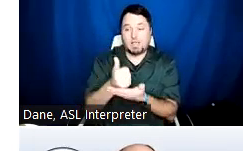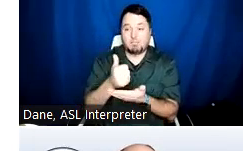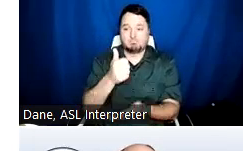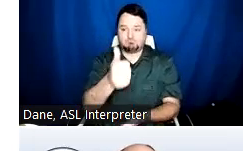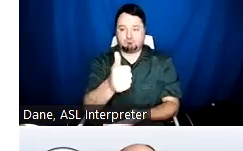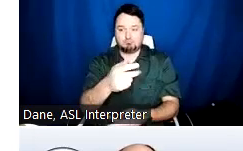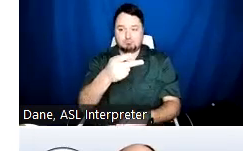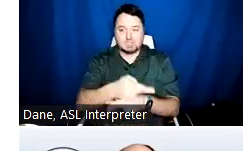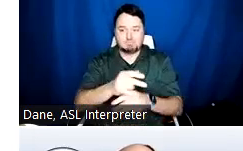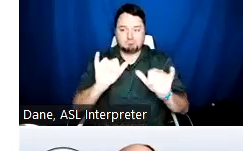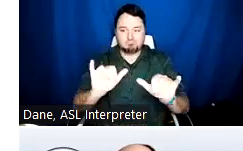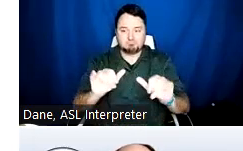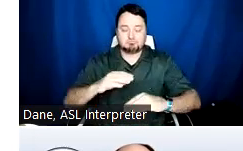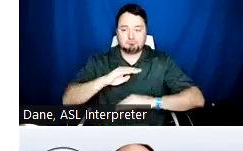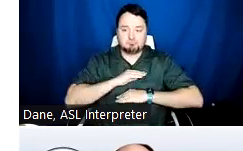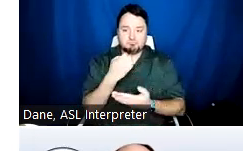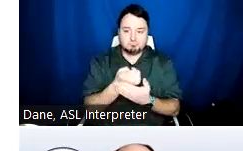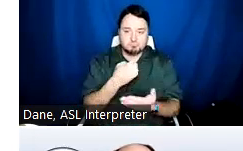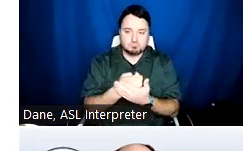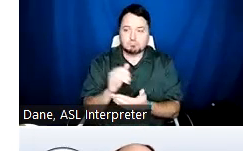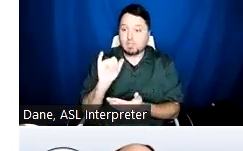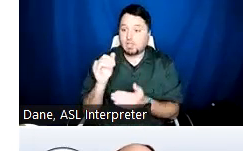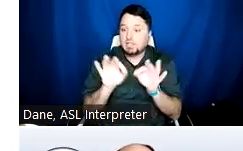such as the importance of banking and being financially literate.